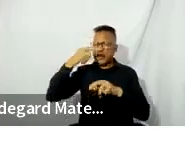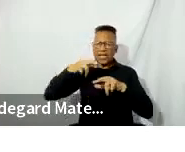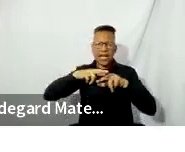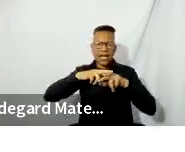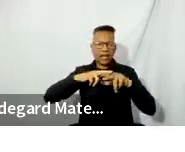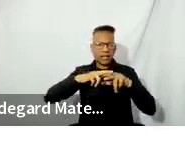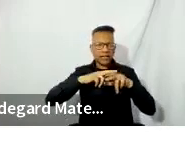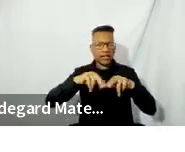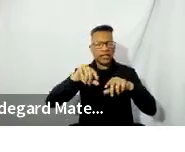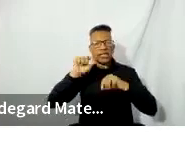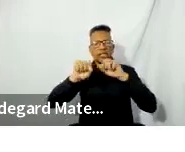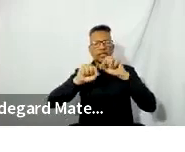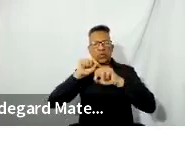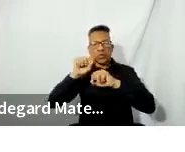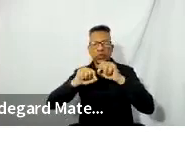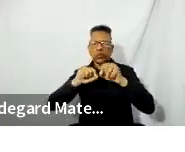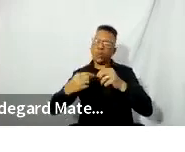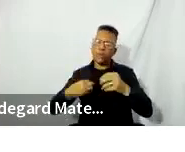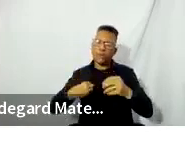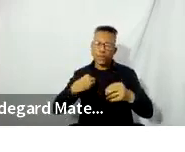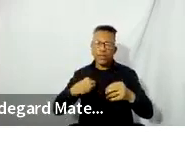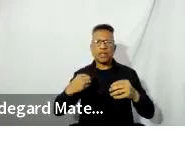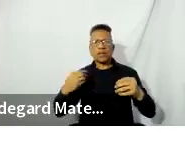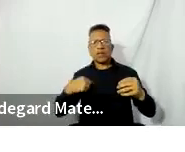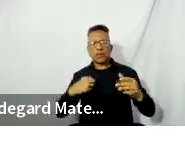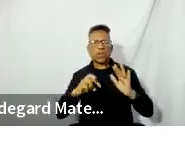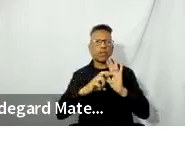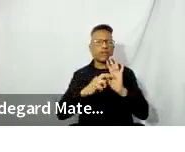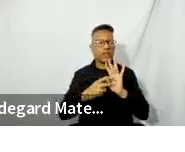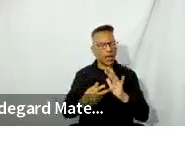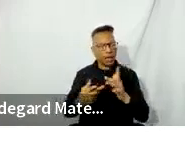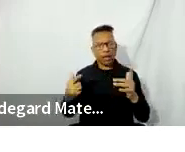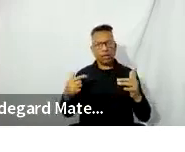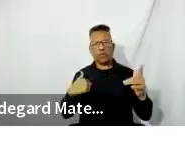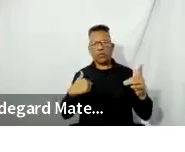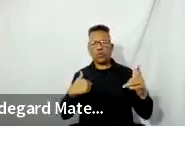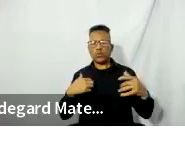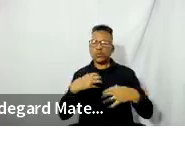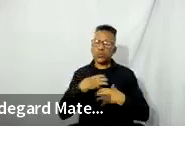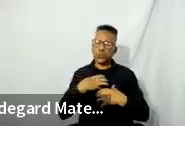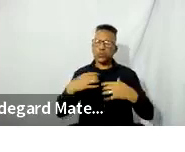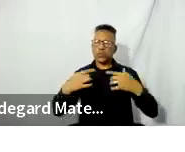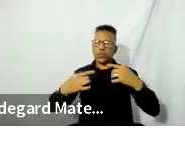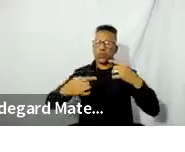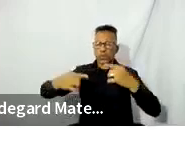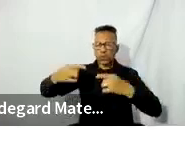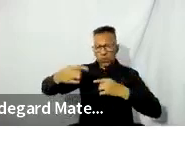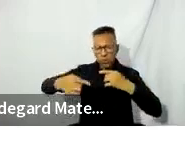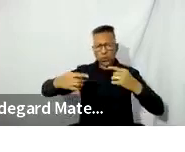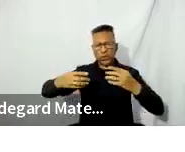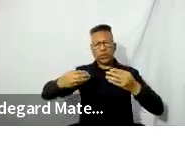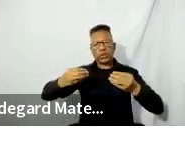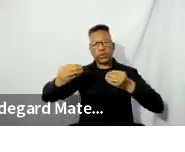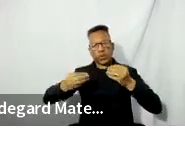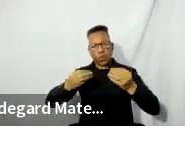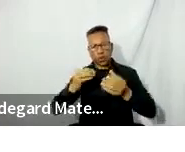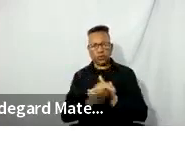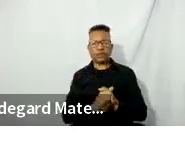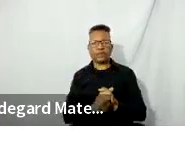meaning and sense? Does it say urvive the The The the The discussions of perjuryvania, and so on. What? What is the on. What, what is the fate of this